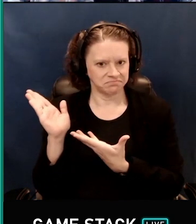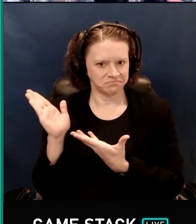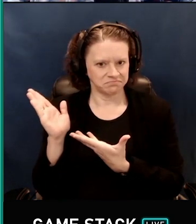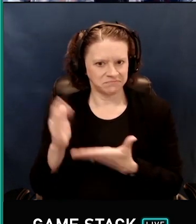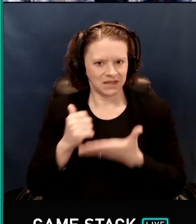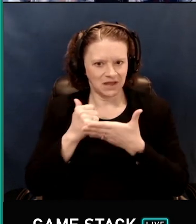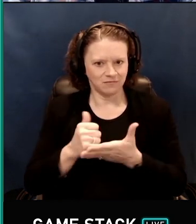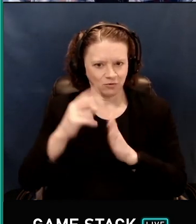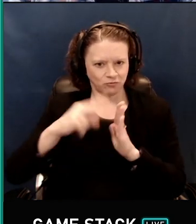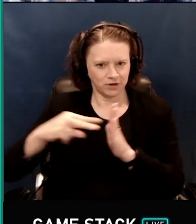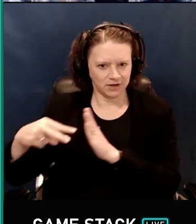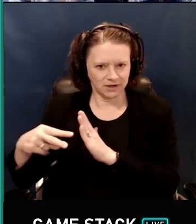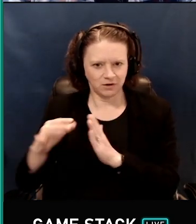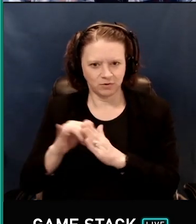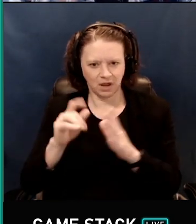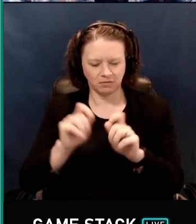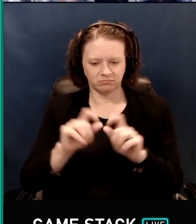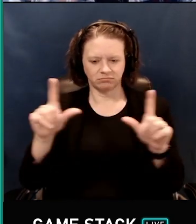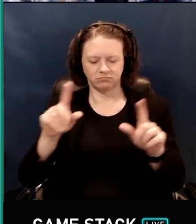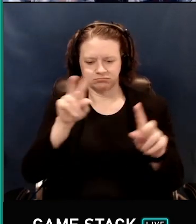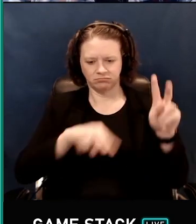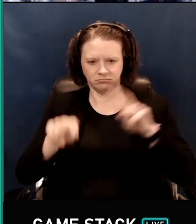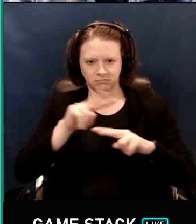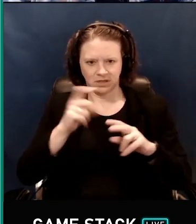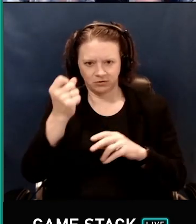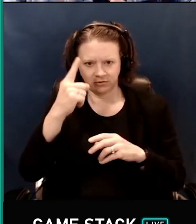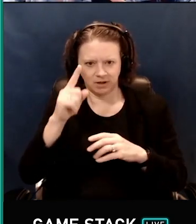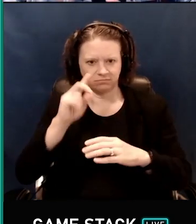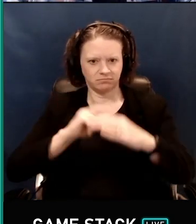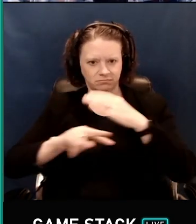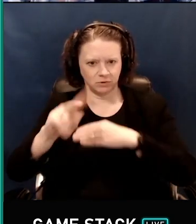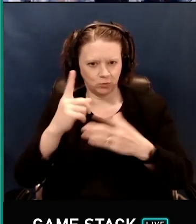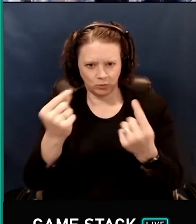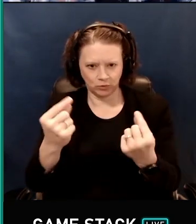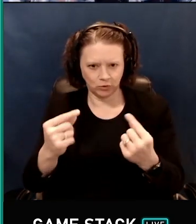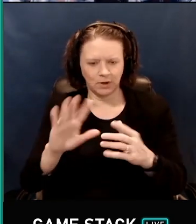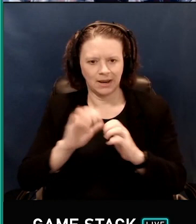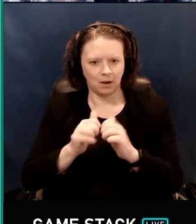how you can update your engine, move it to get it into the future.